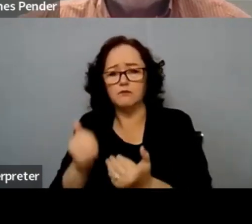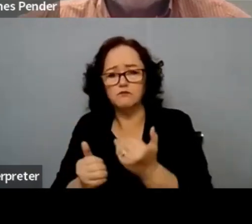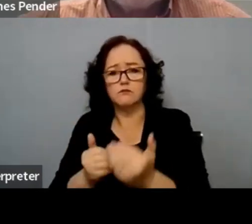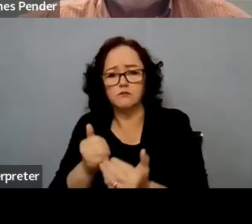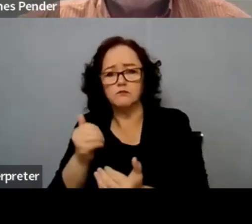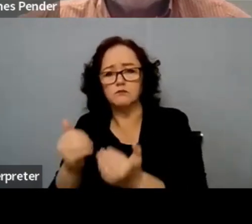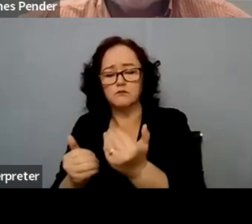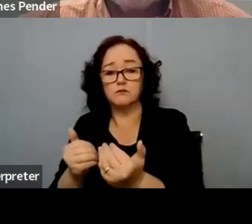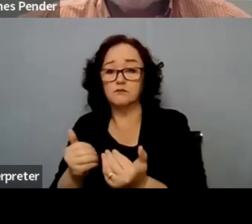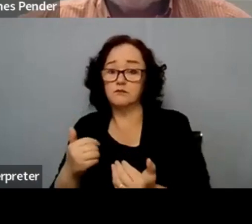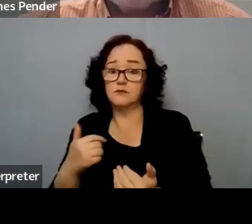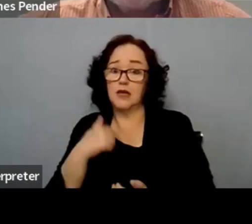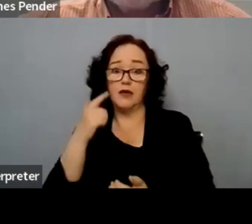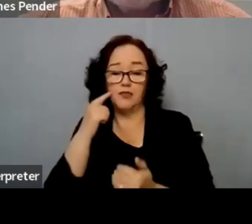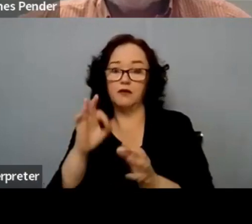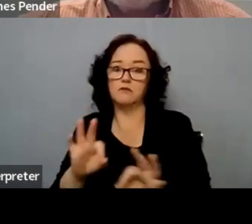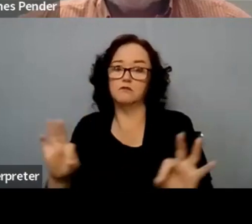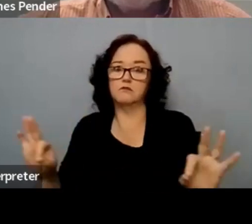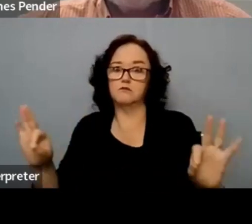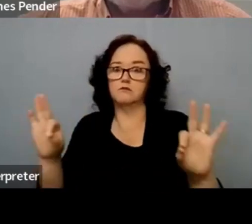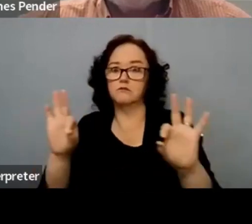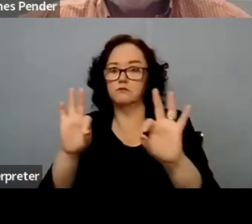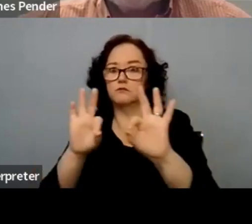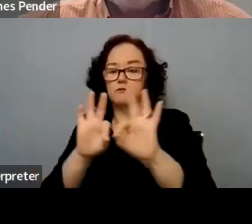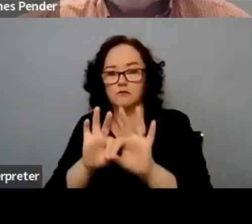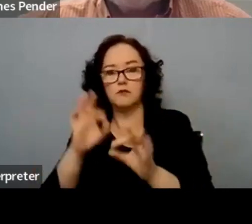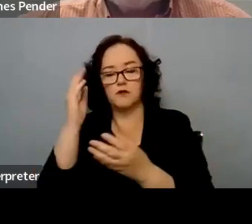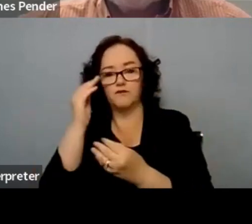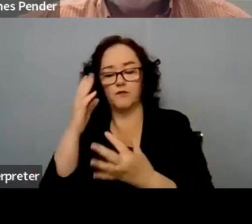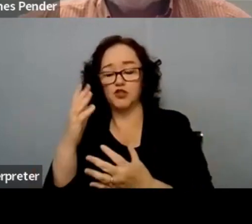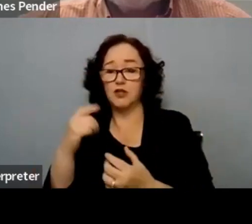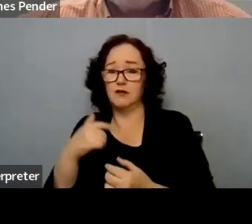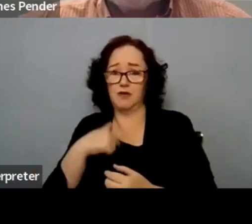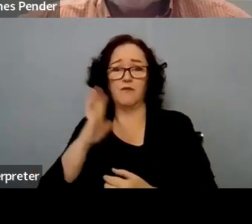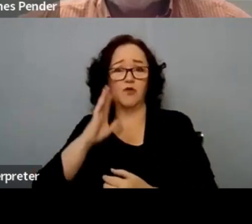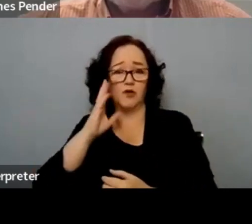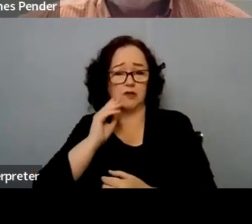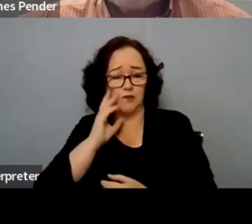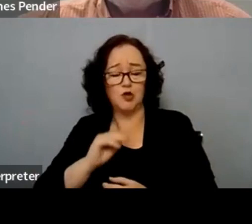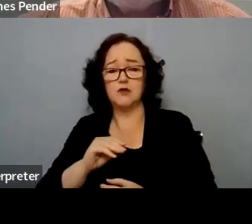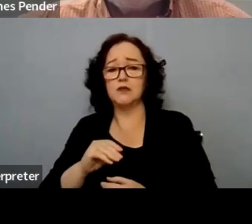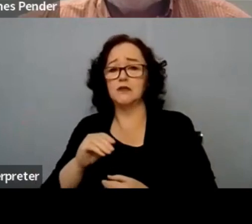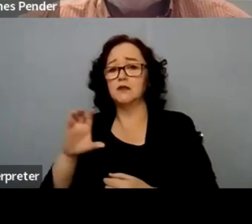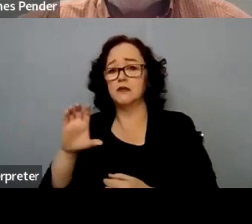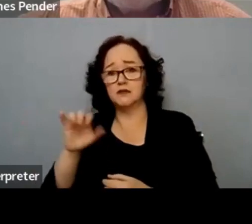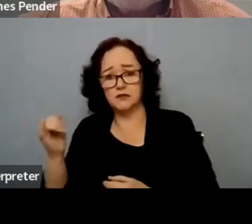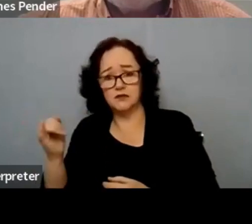incredibly valuable information and having been in child welfare and juvenile justice. And now I'm in the brain injury side of